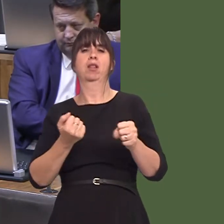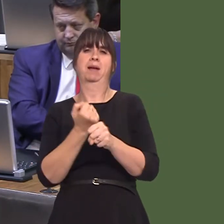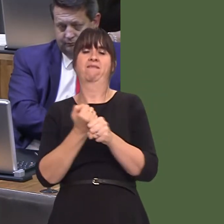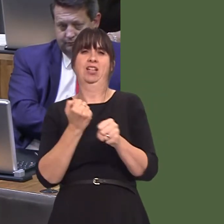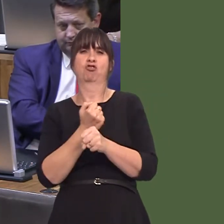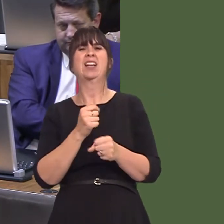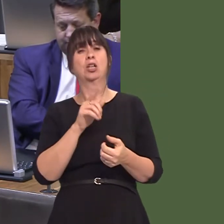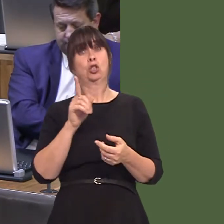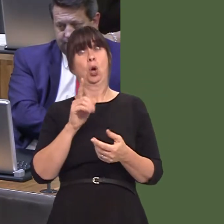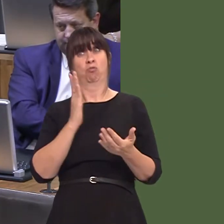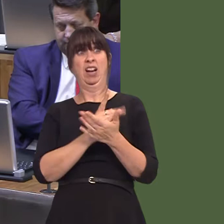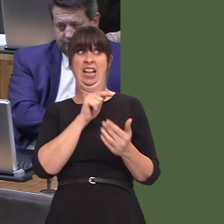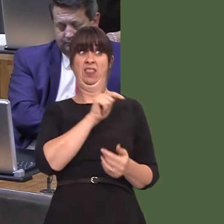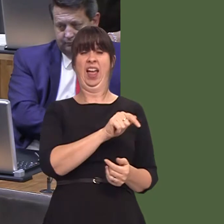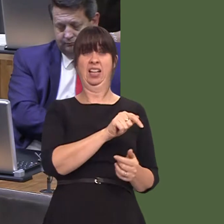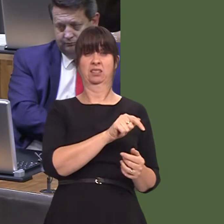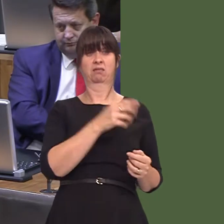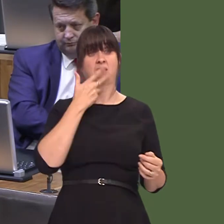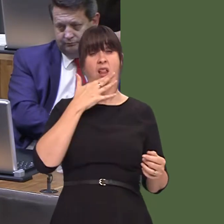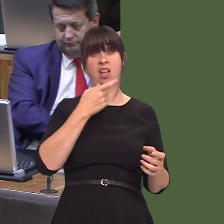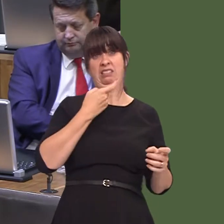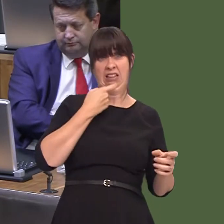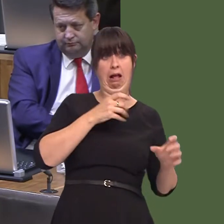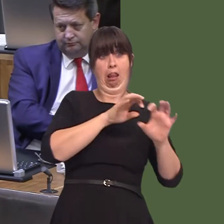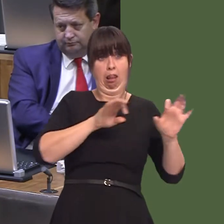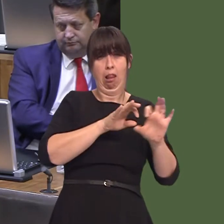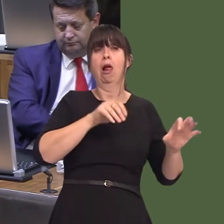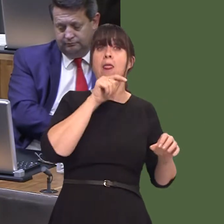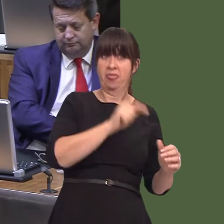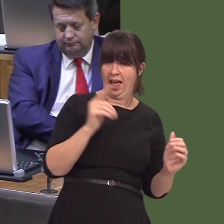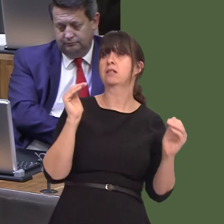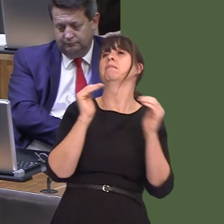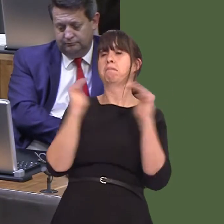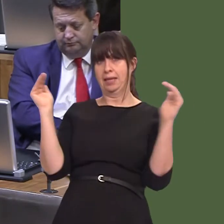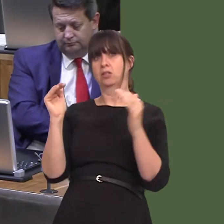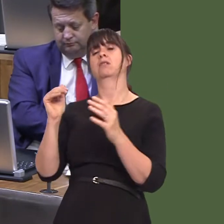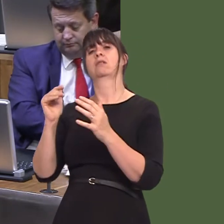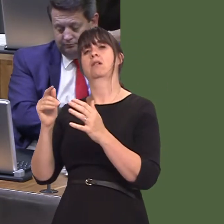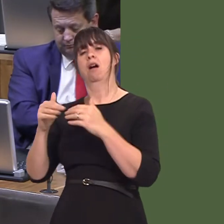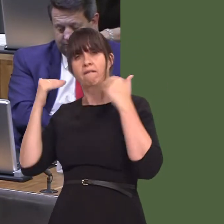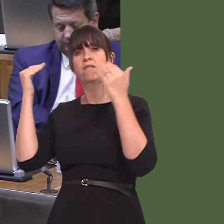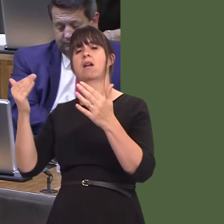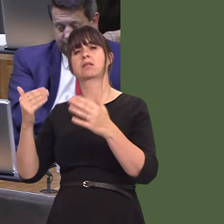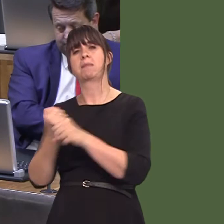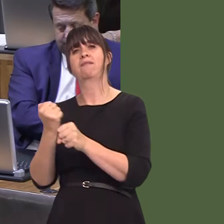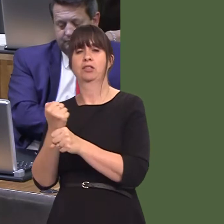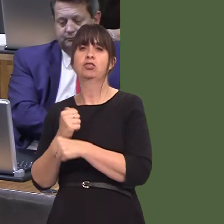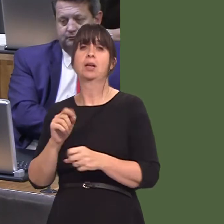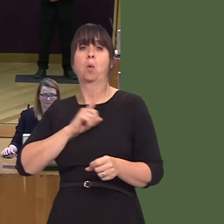So, itís a definition that is based on consultation with industry according to a set series of